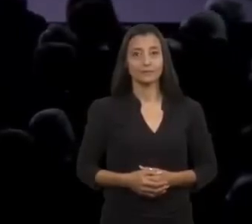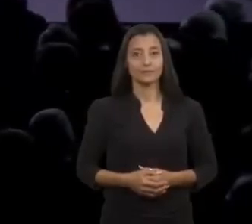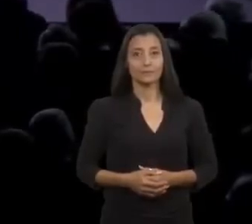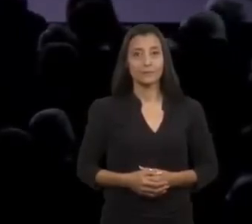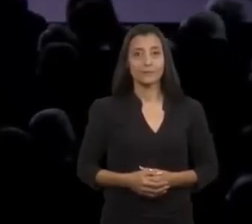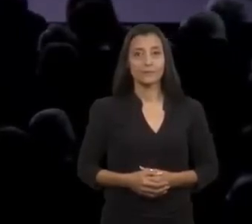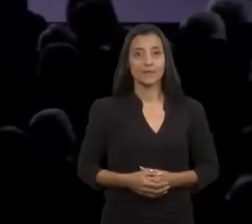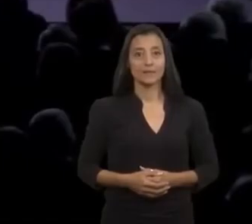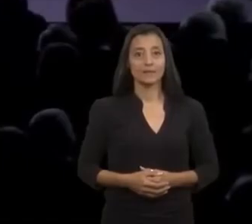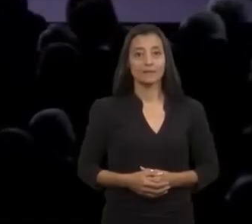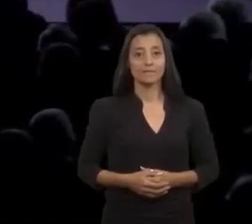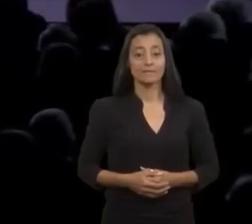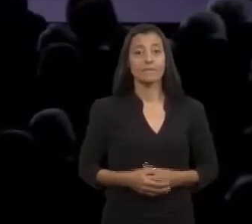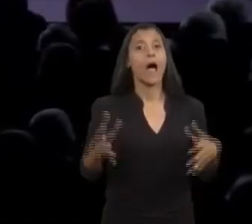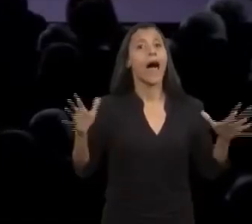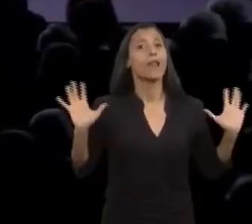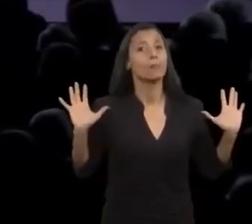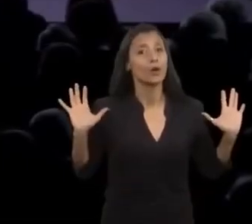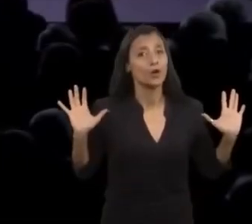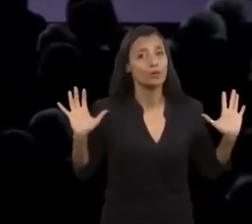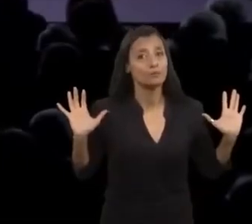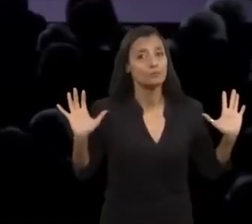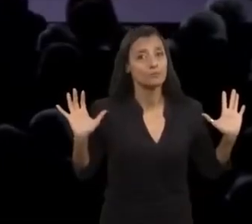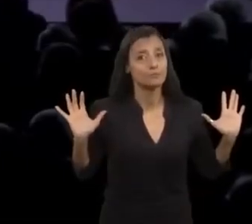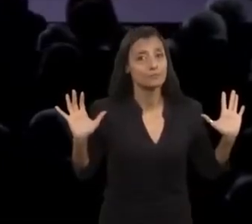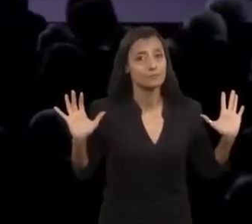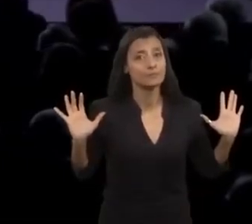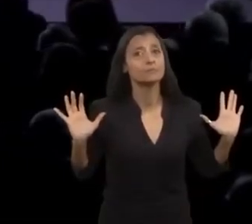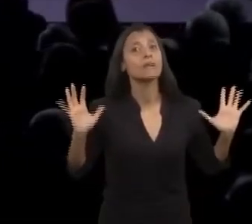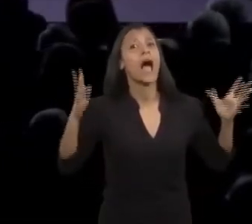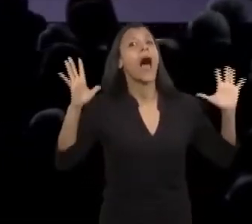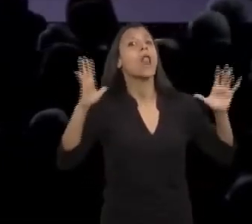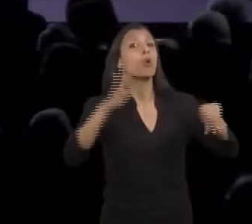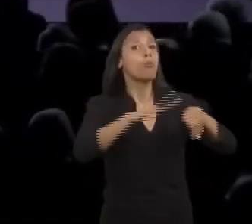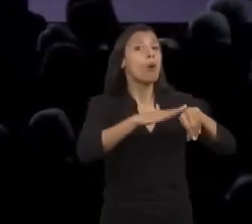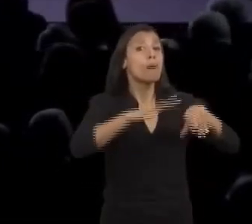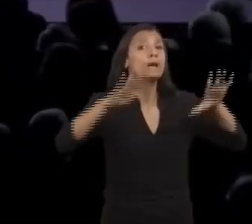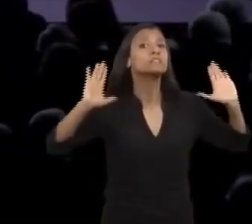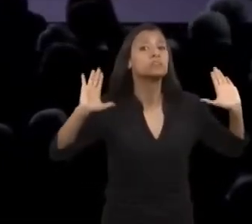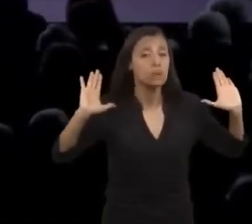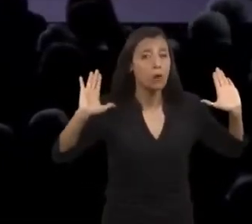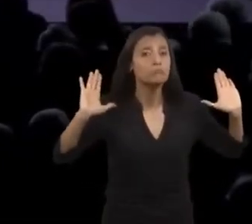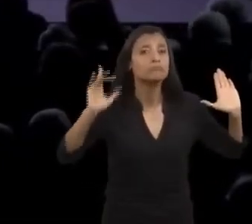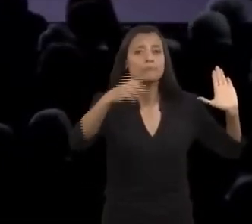Probably, at some point,